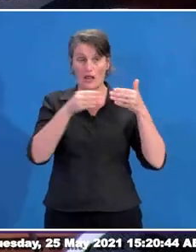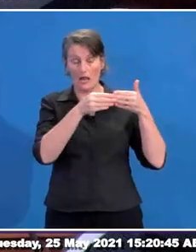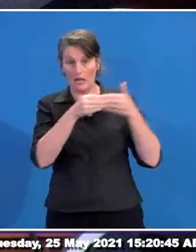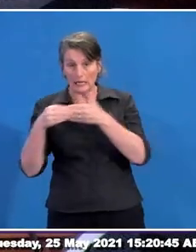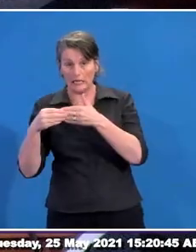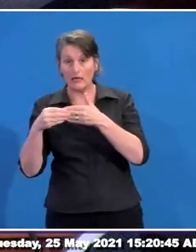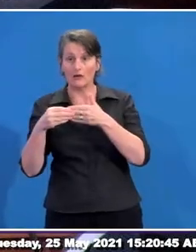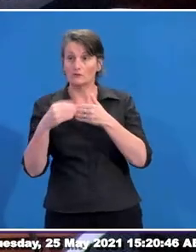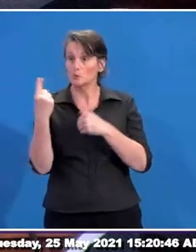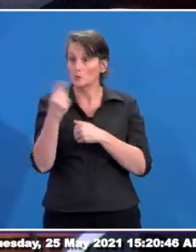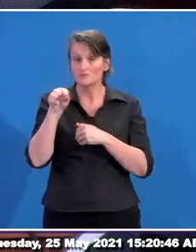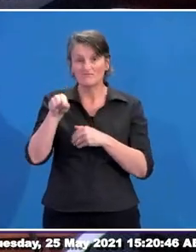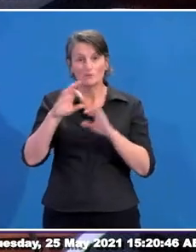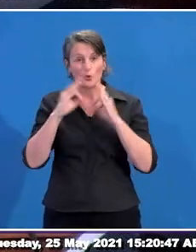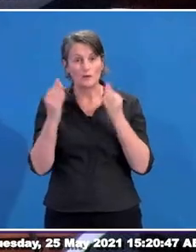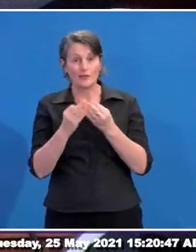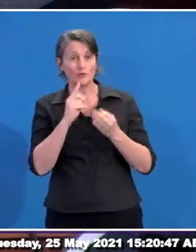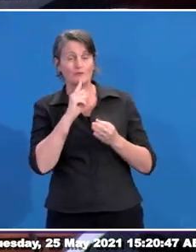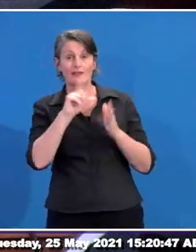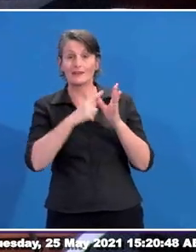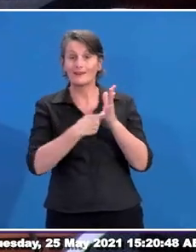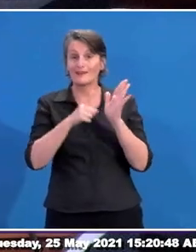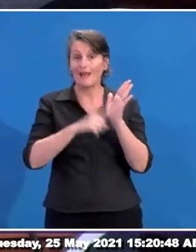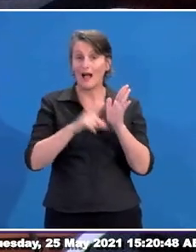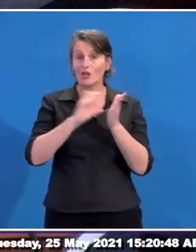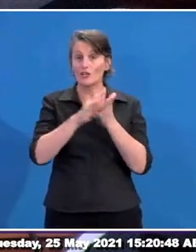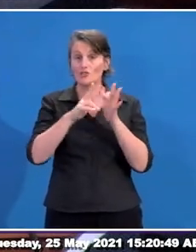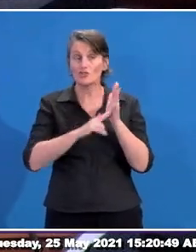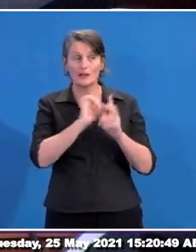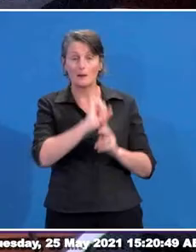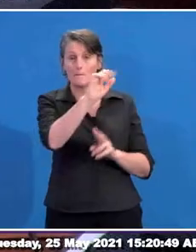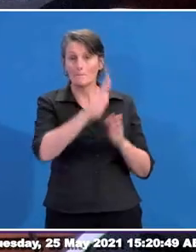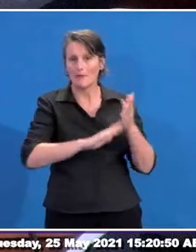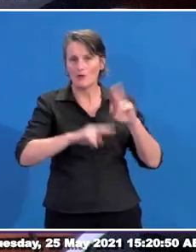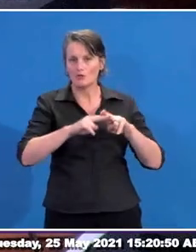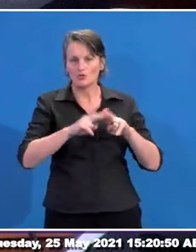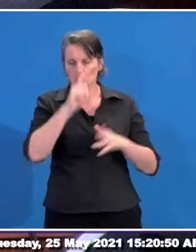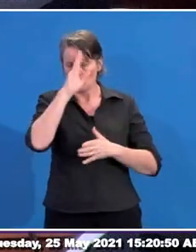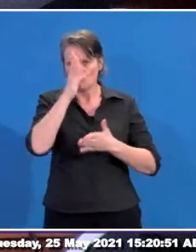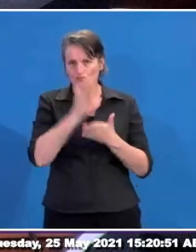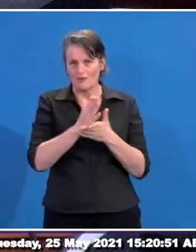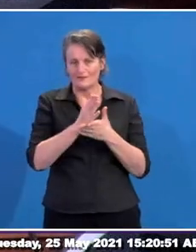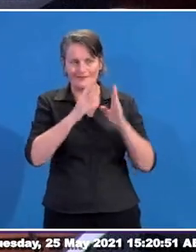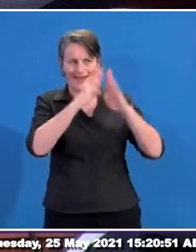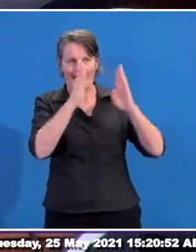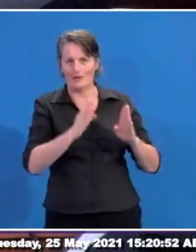Chen's parents did not have confidence in the management of the house.